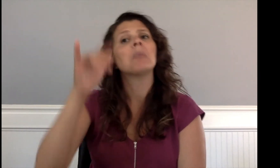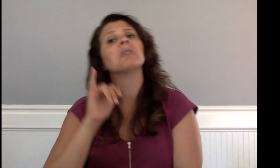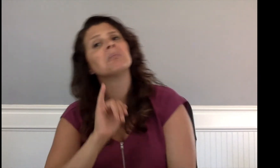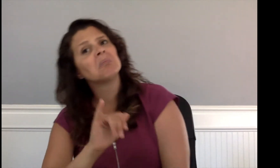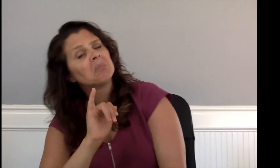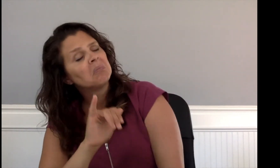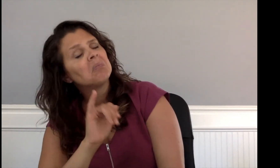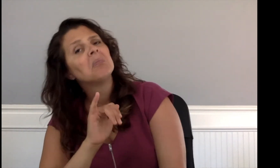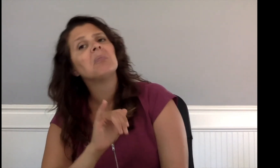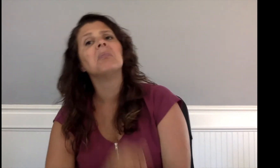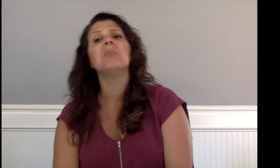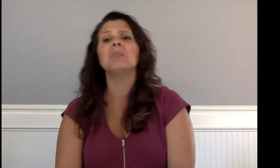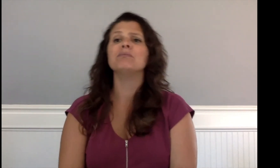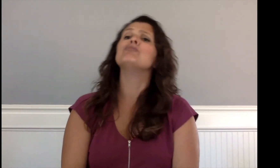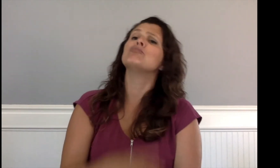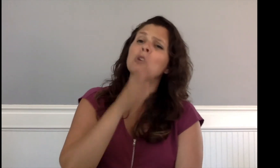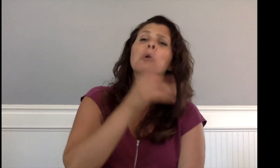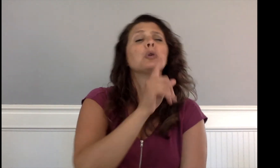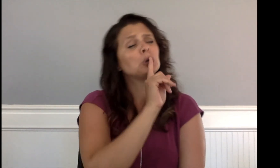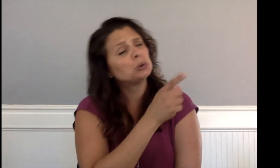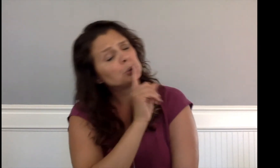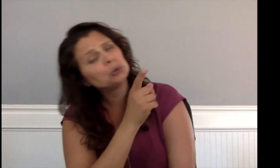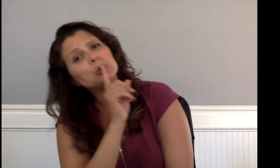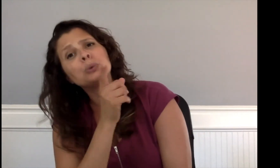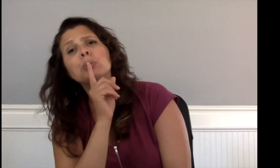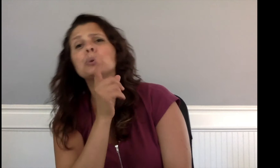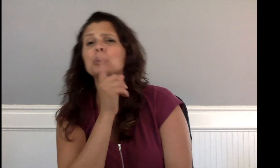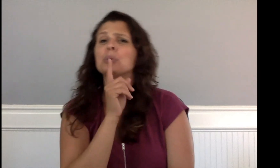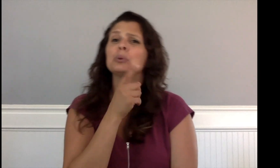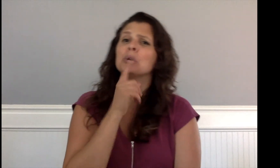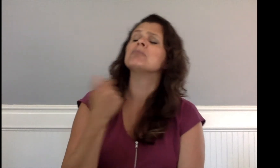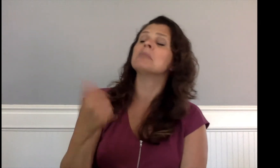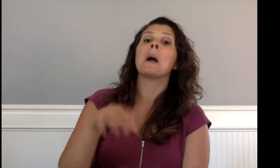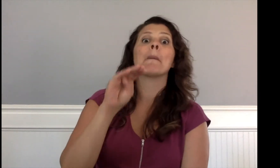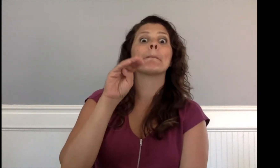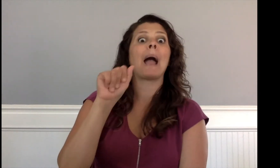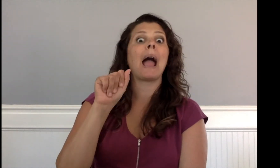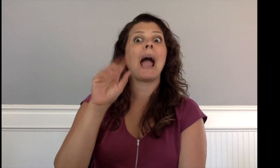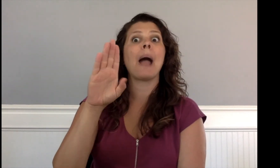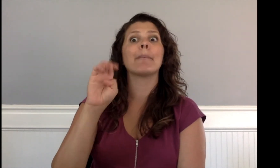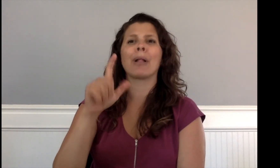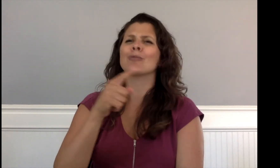"Ayuh," Grandpa said. "That's true, Irving," Grandma Tickler agreed.